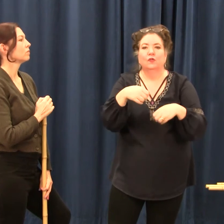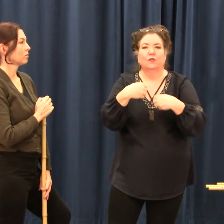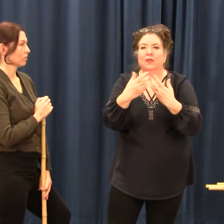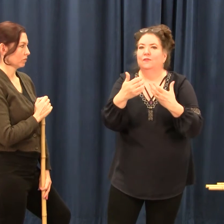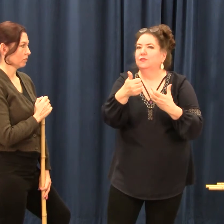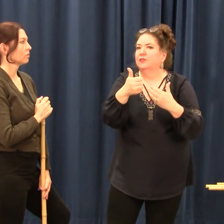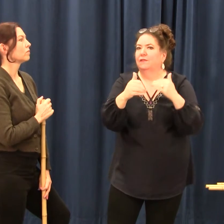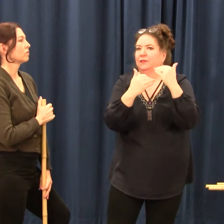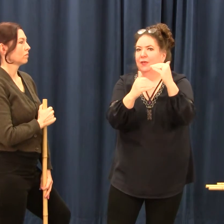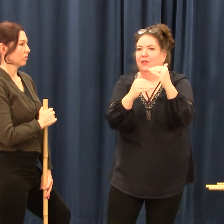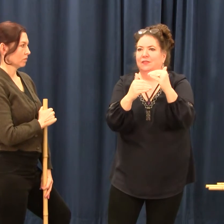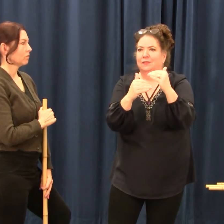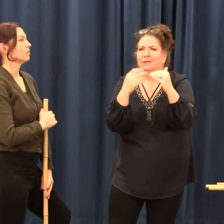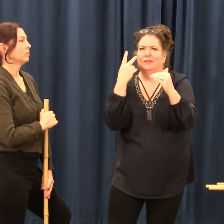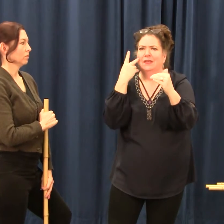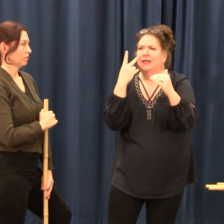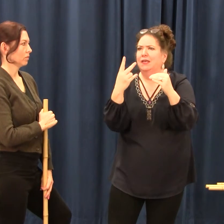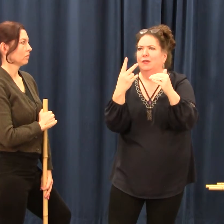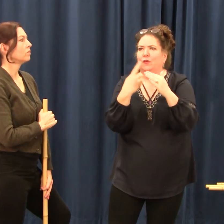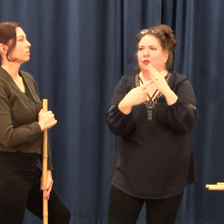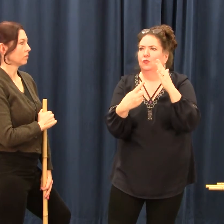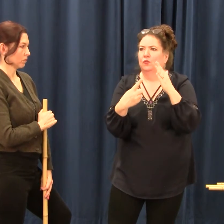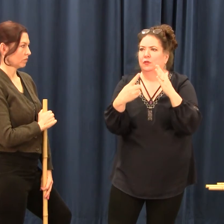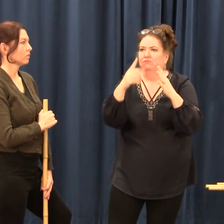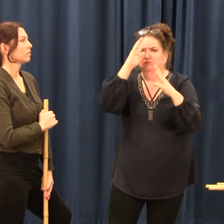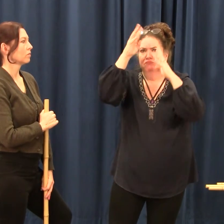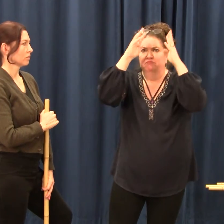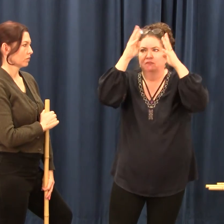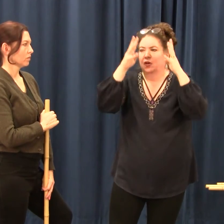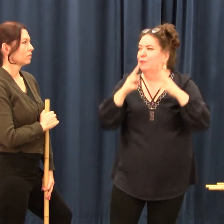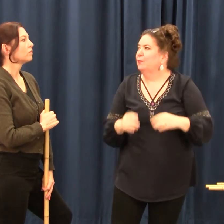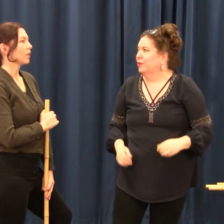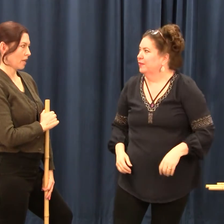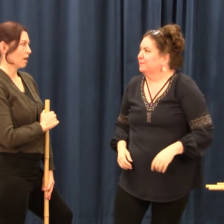don't give yourself limits, see what you could come up with, yeah?